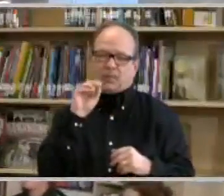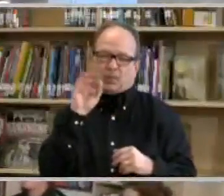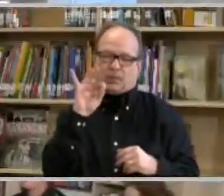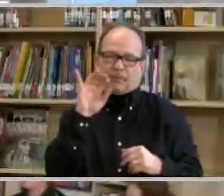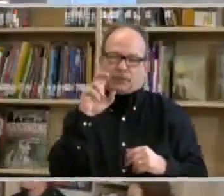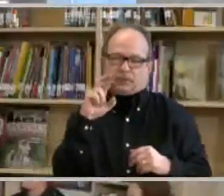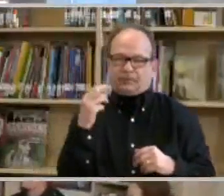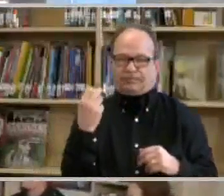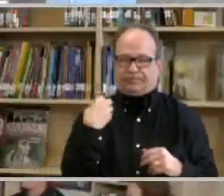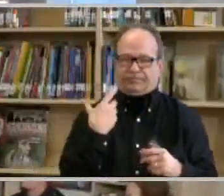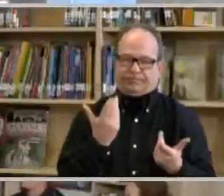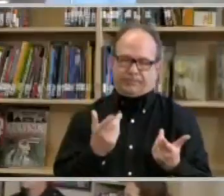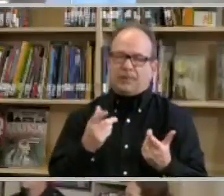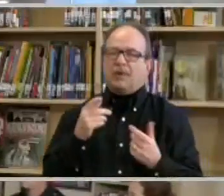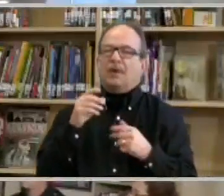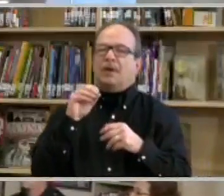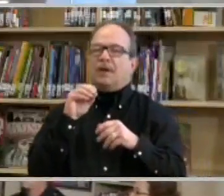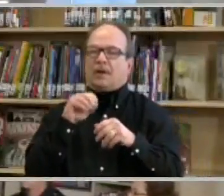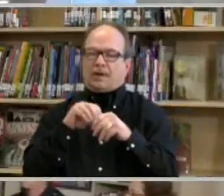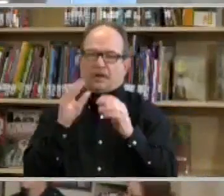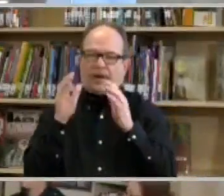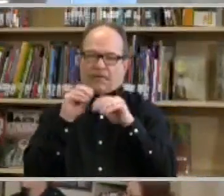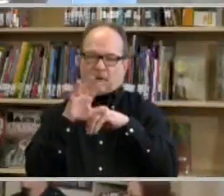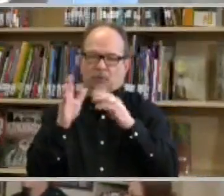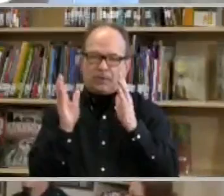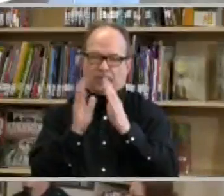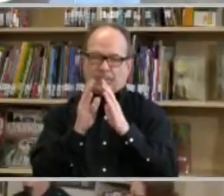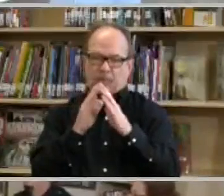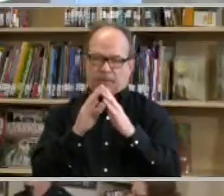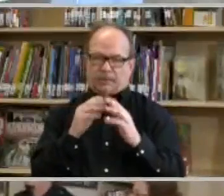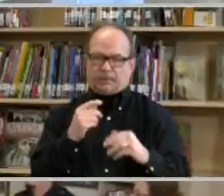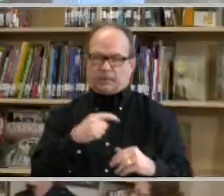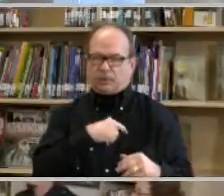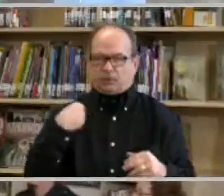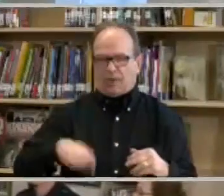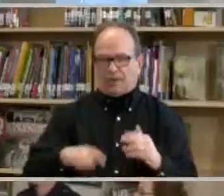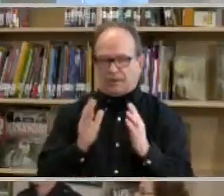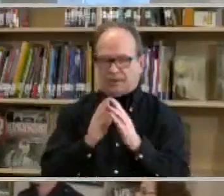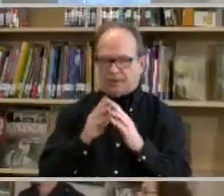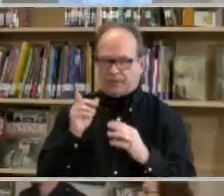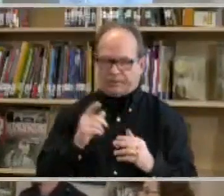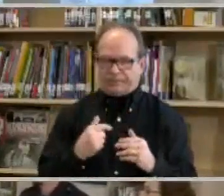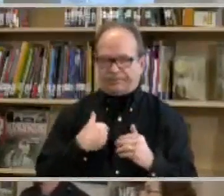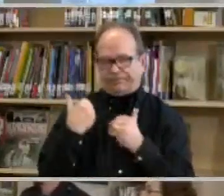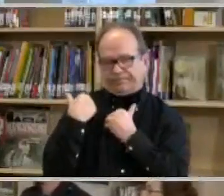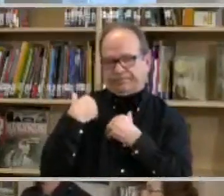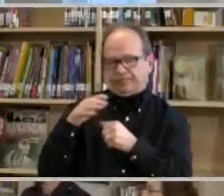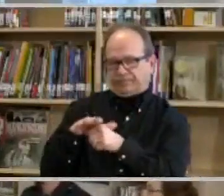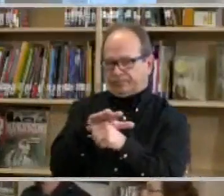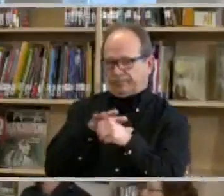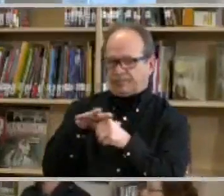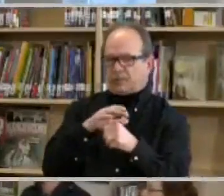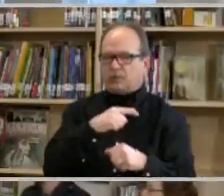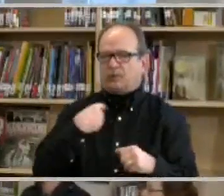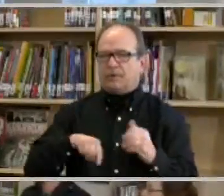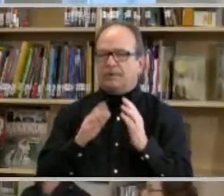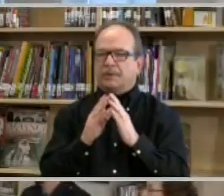I'M CHAIR OF ANC 2 C WHICH IS THE ADVISORY NEIGHBORHOOD COMMISSION FOR THE DOWNTOWN PEN PENN QUARTER CHINATOWN AREA, AND